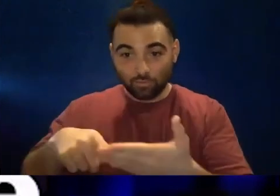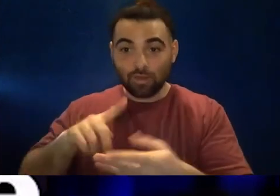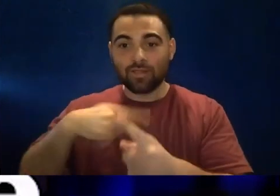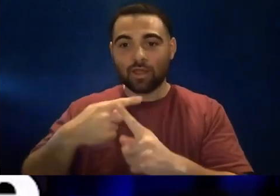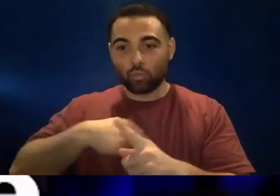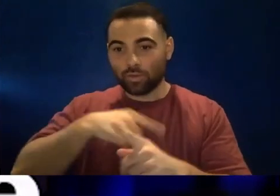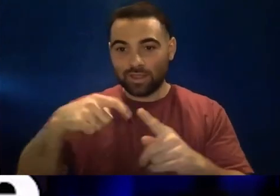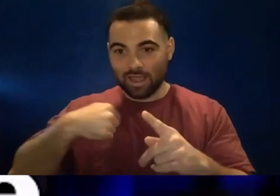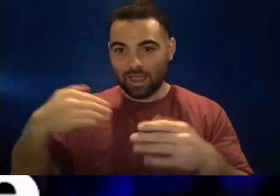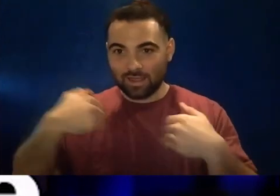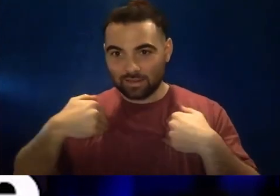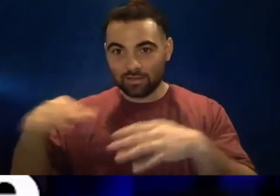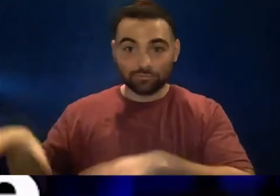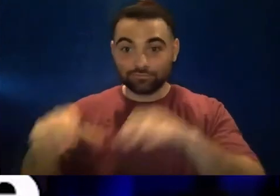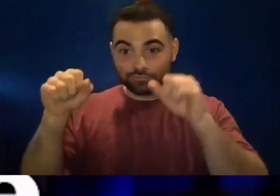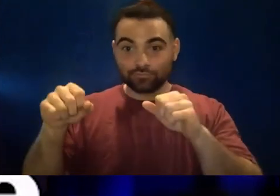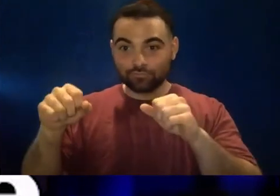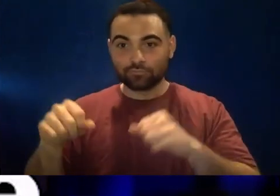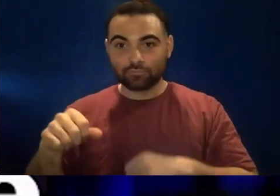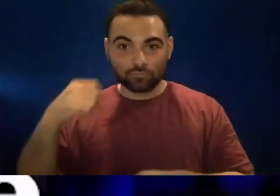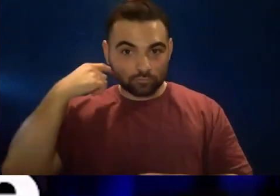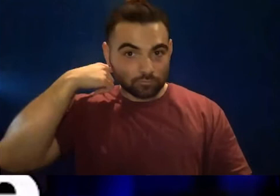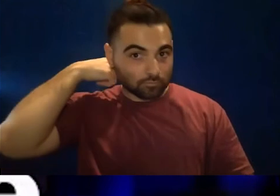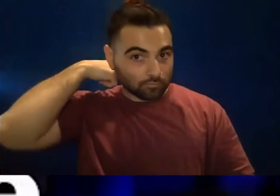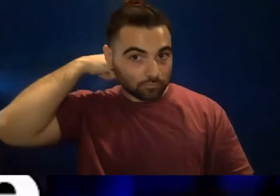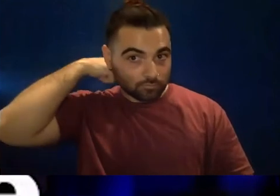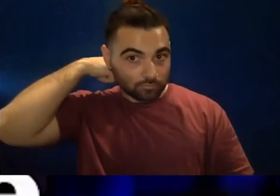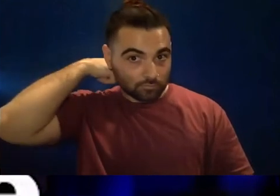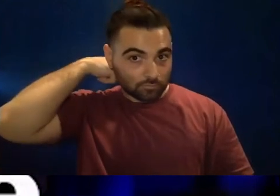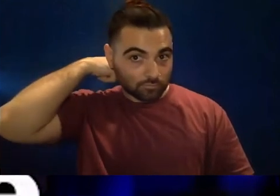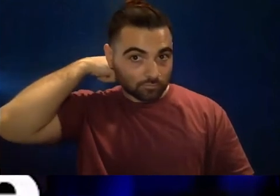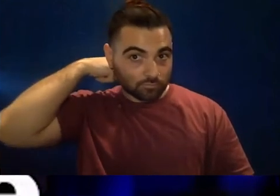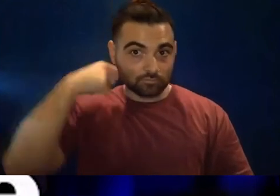which happened the previous year, simultaneously pride parade took place